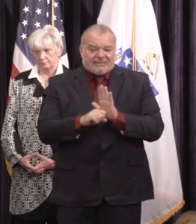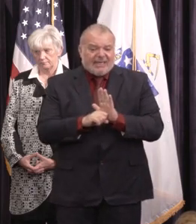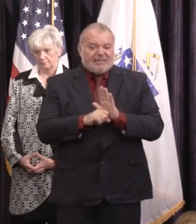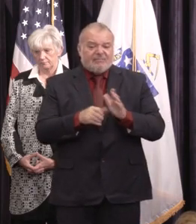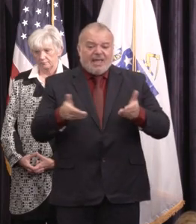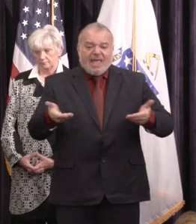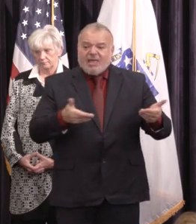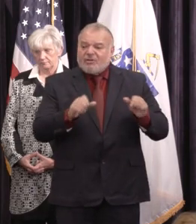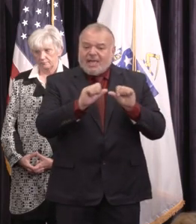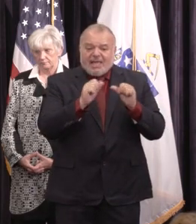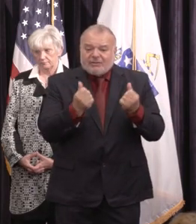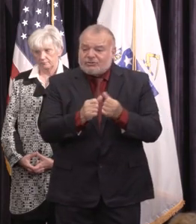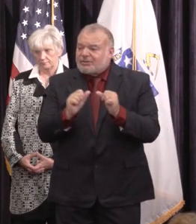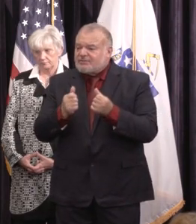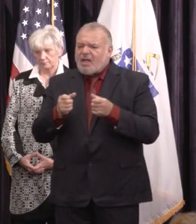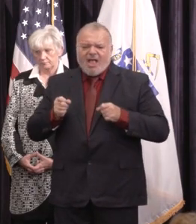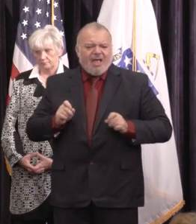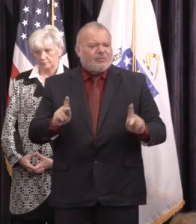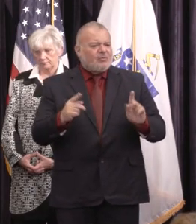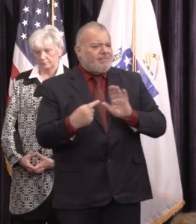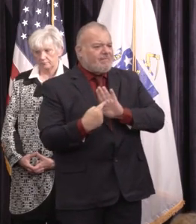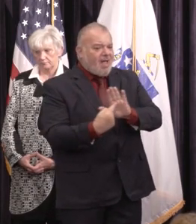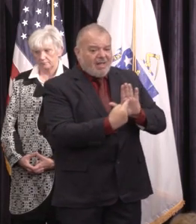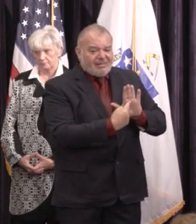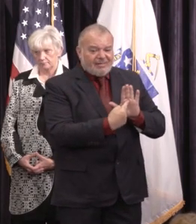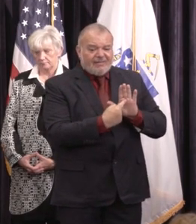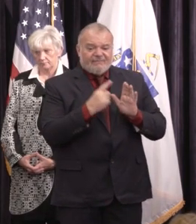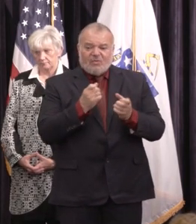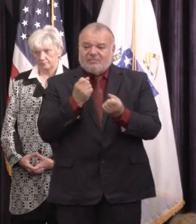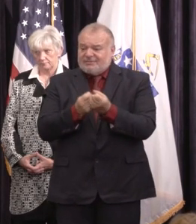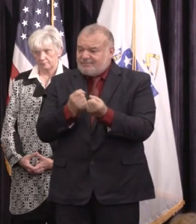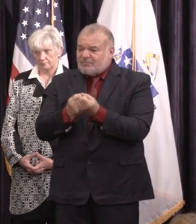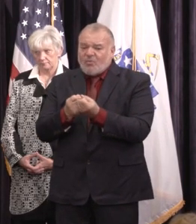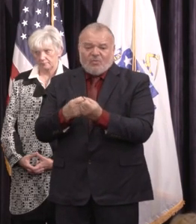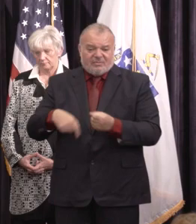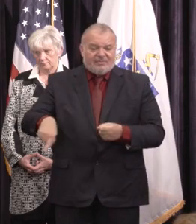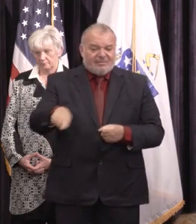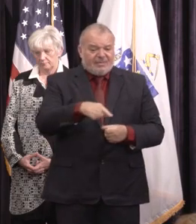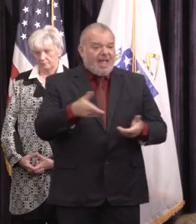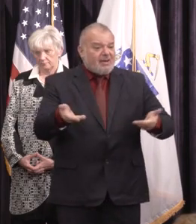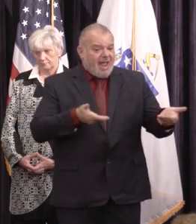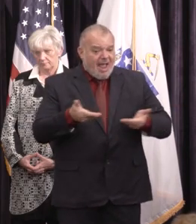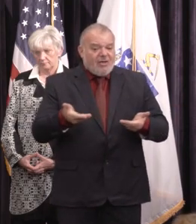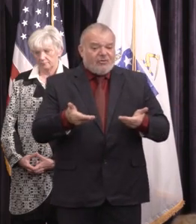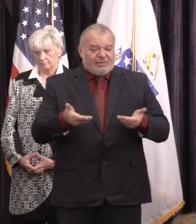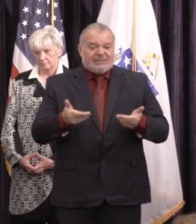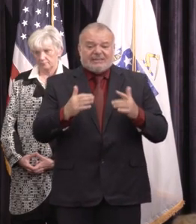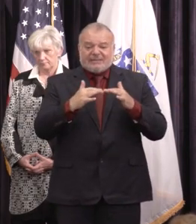to model that to support that while we encourage everybody else to do the same. So that is why